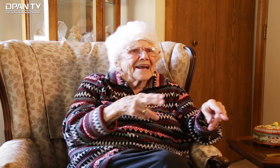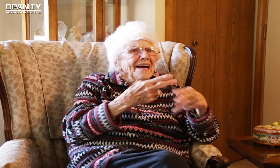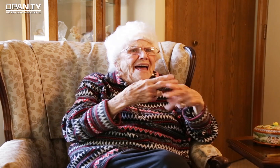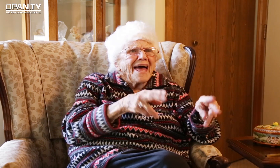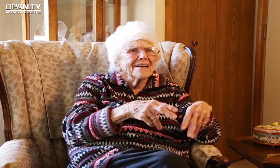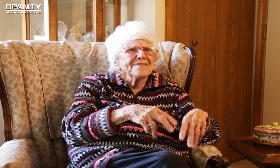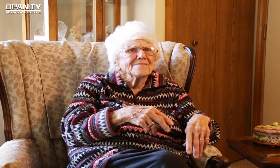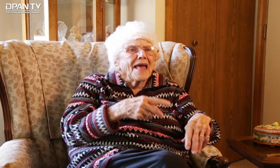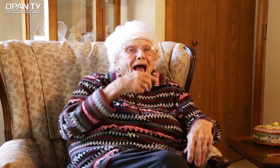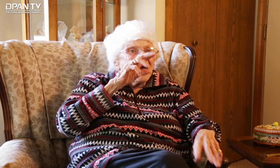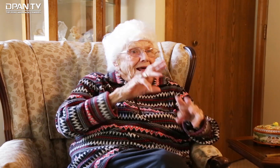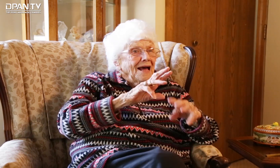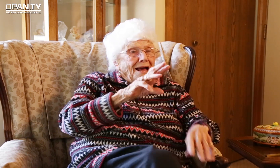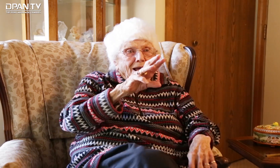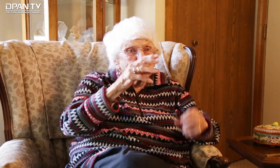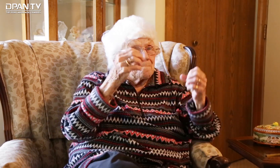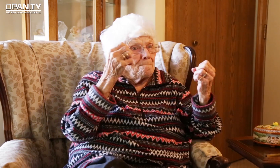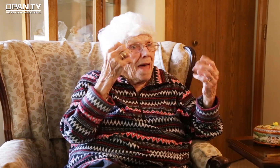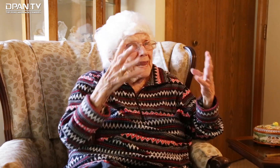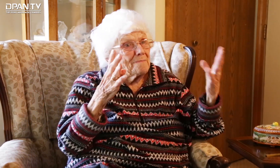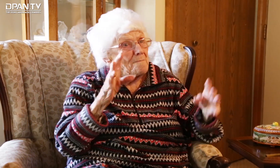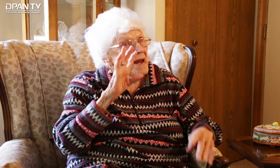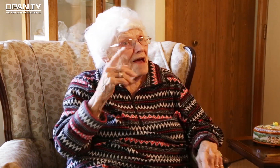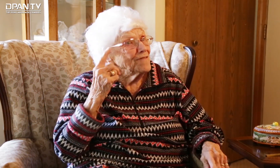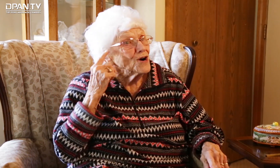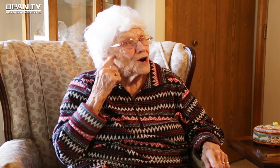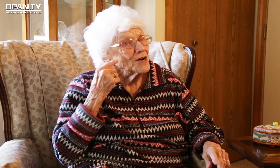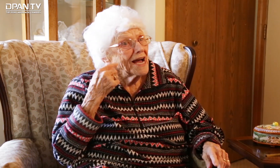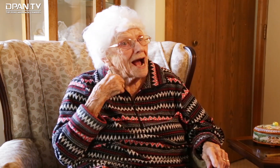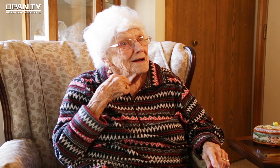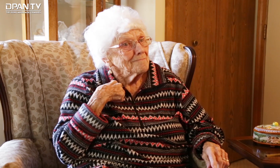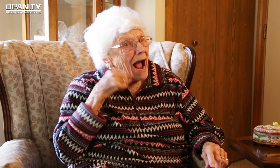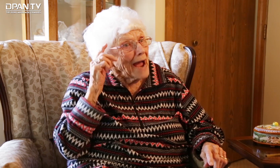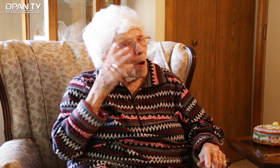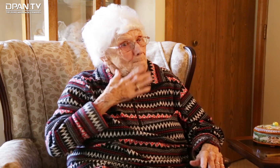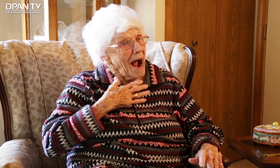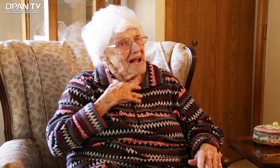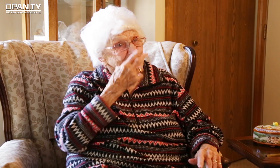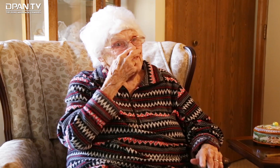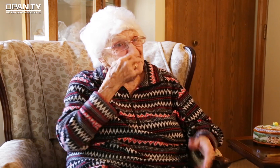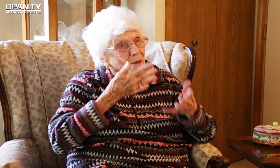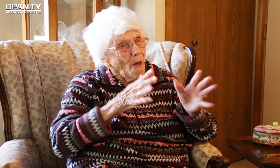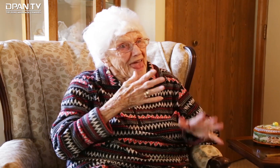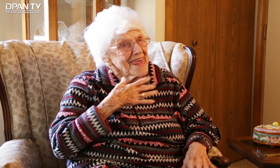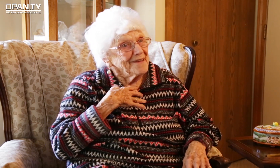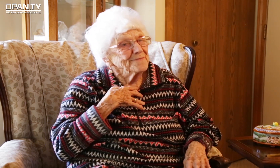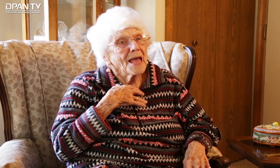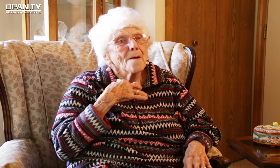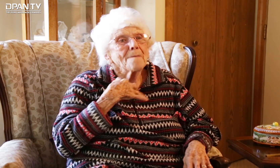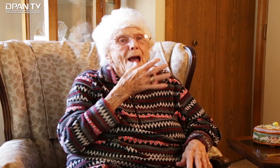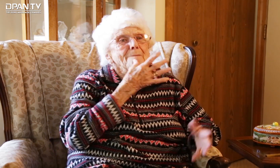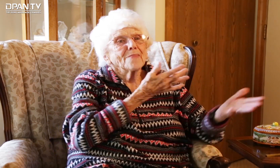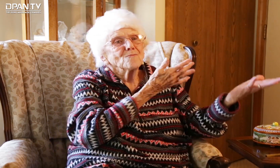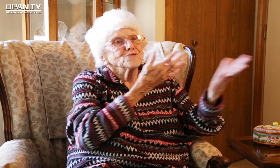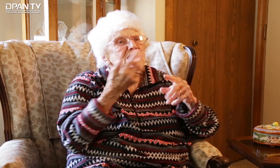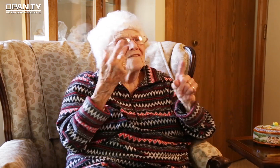Eggs. Many people have never heard of this. I know the way I make eggs is funny.